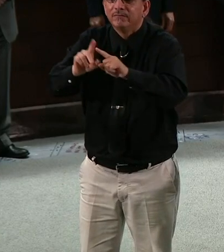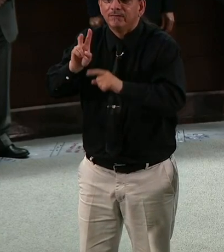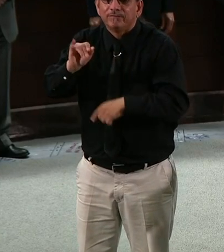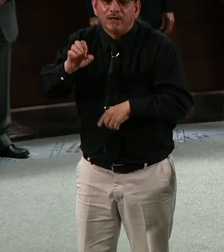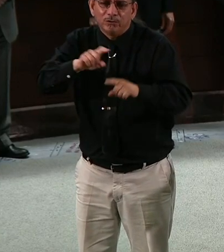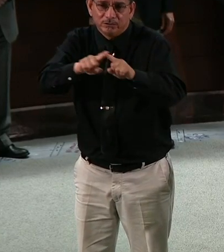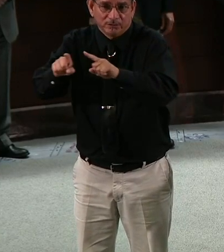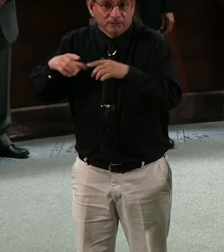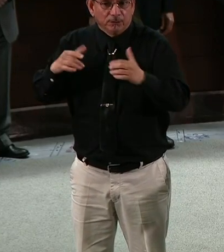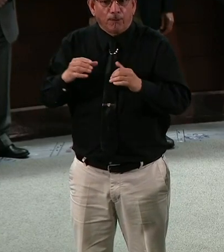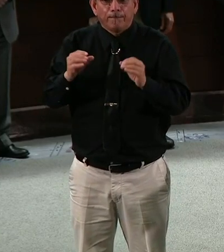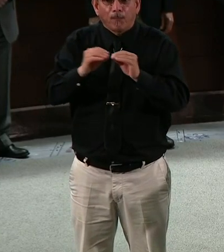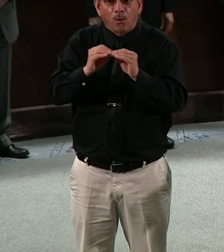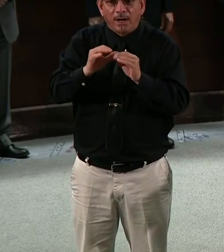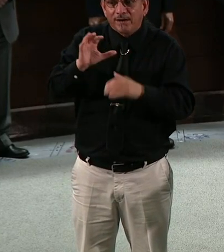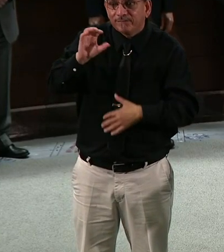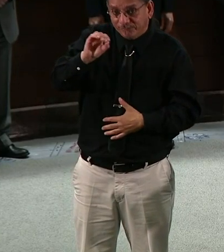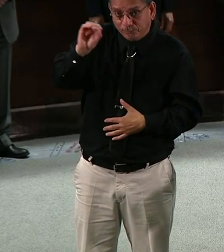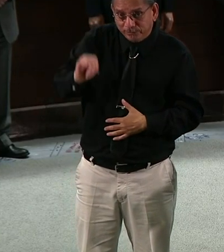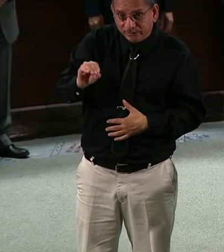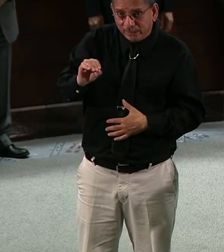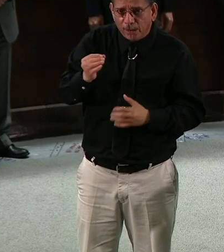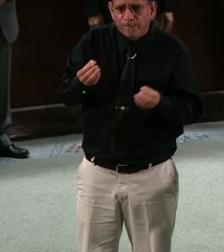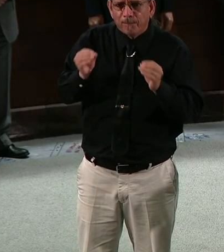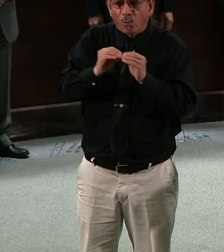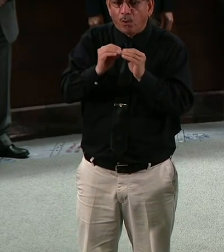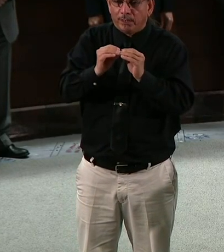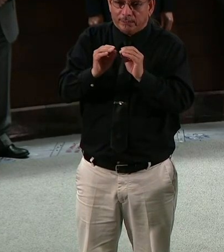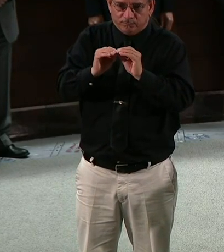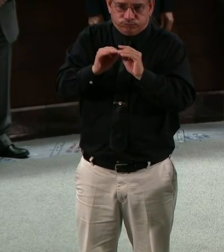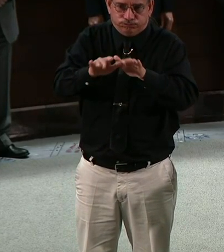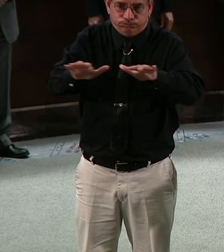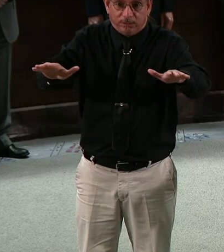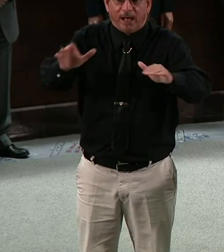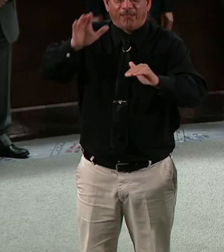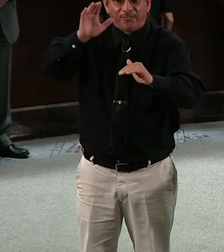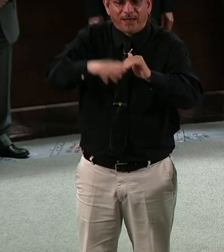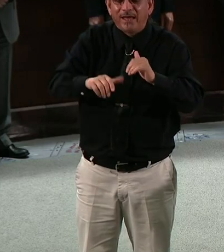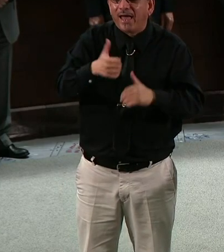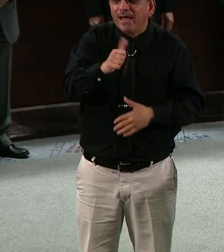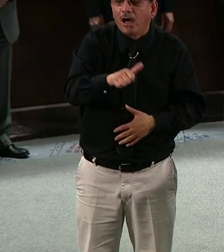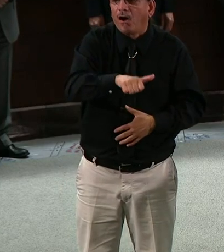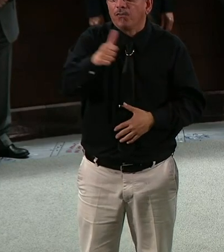FRANCE. YES N. CINCUENTA FOR